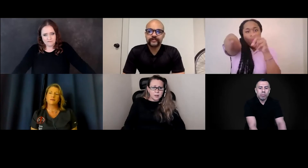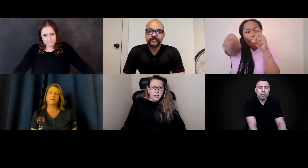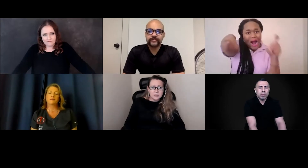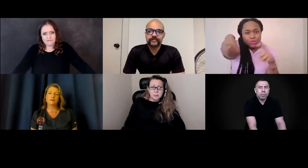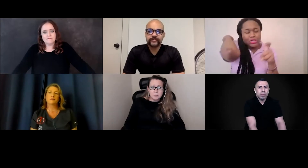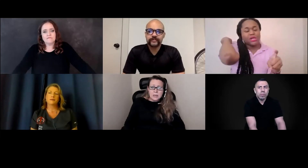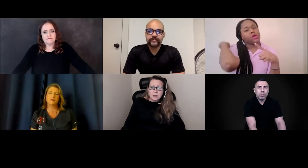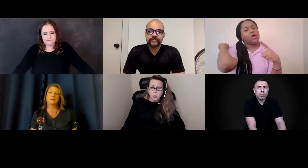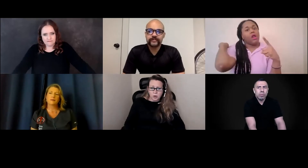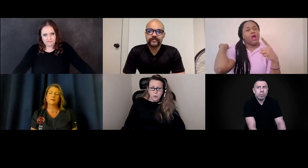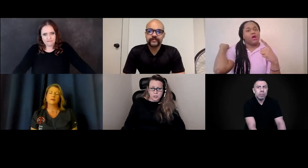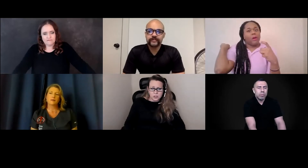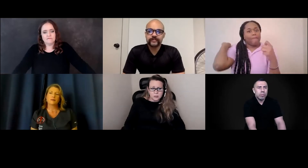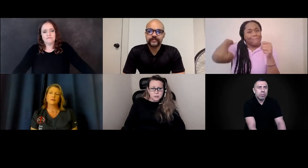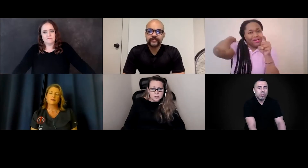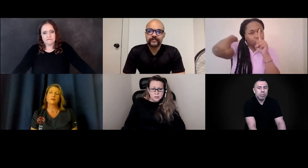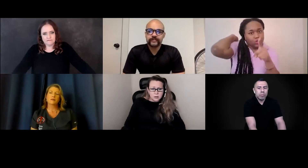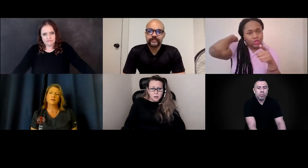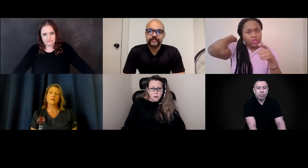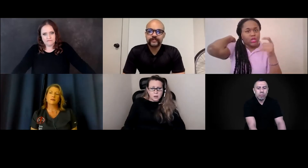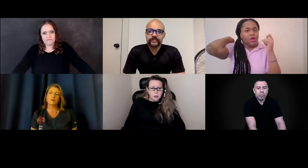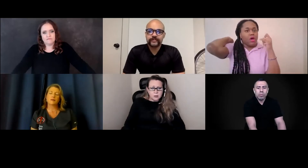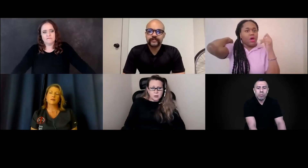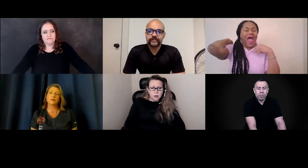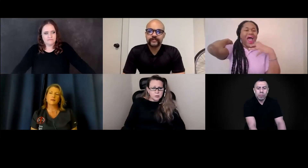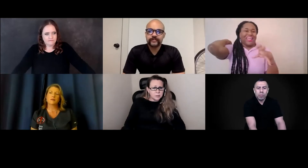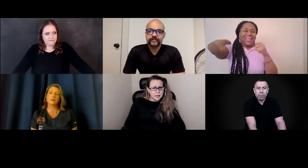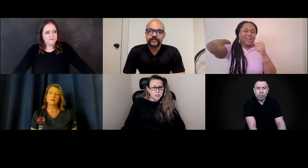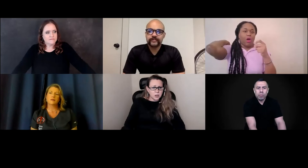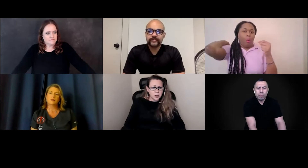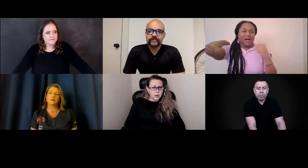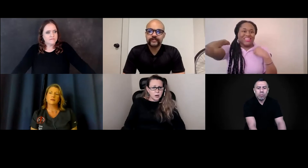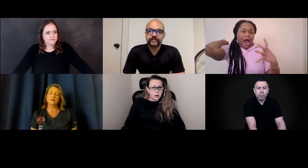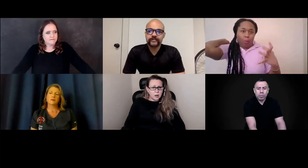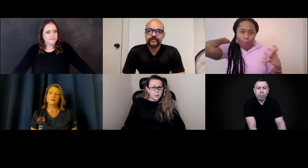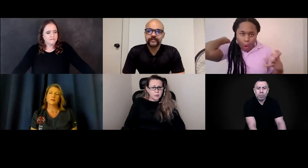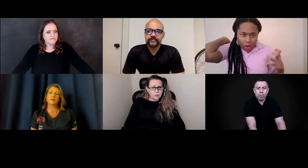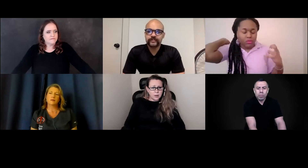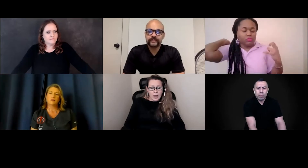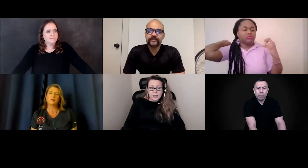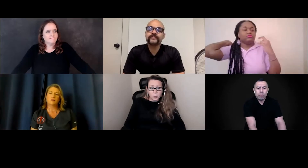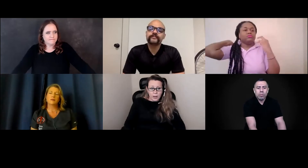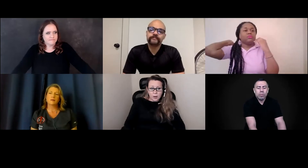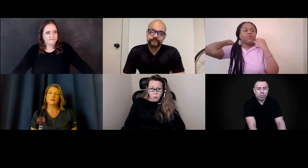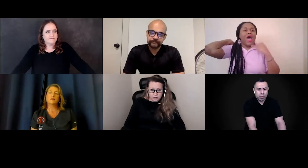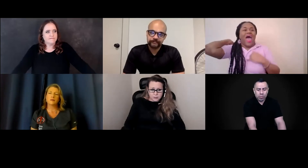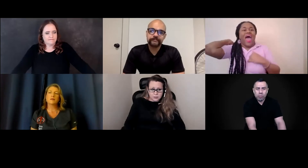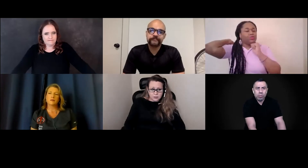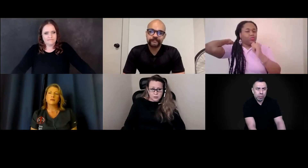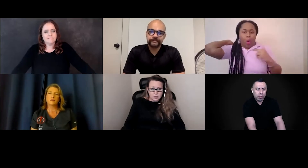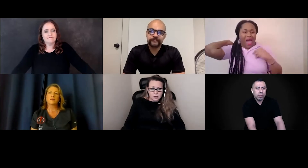They'll ask me more questions to make sure that I get what I want.